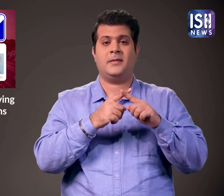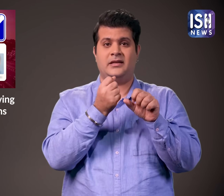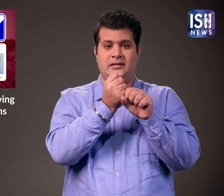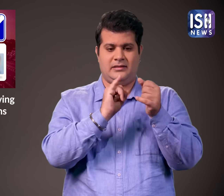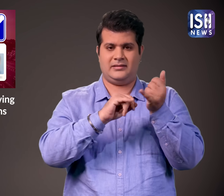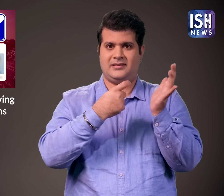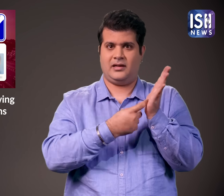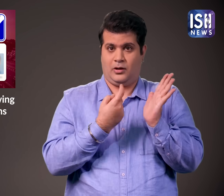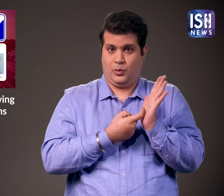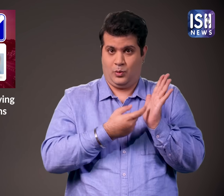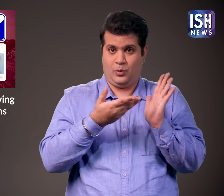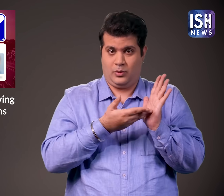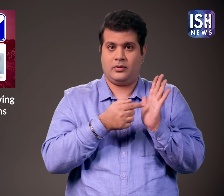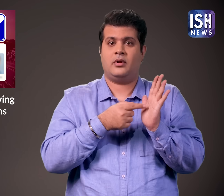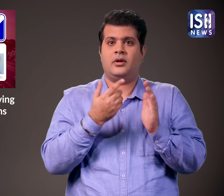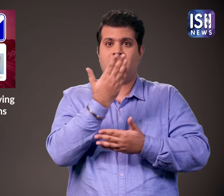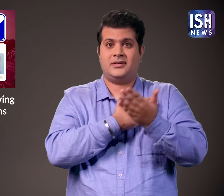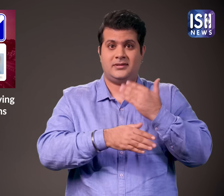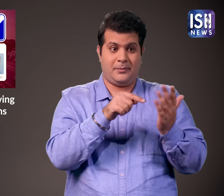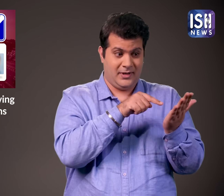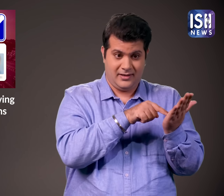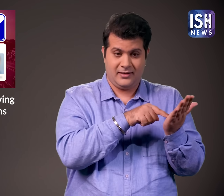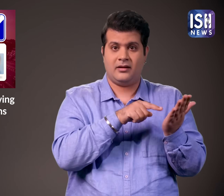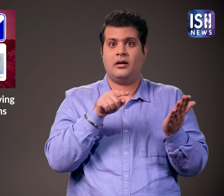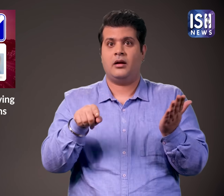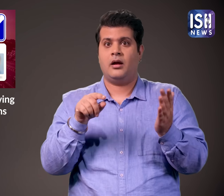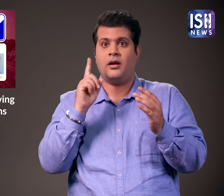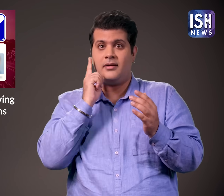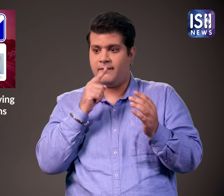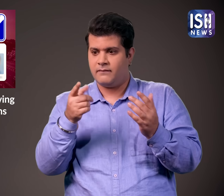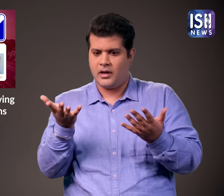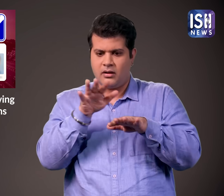Even the GSR rules say how disability certificates should be registered